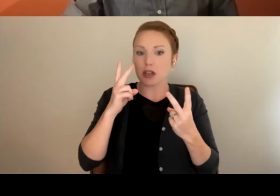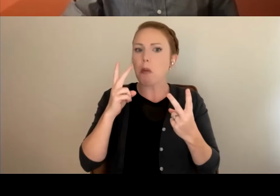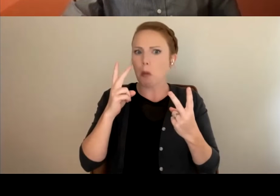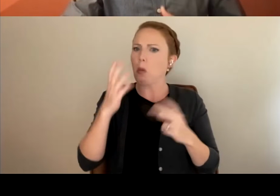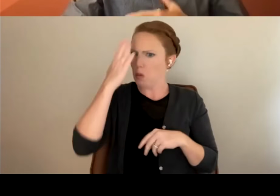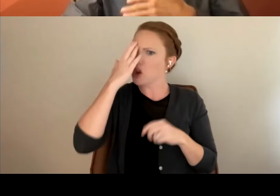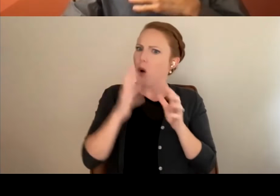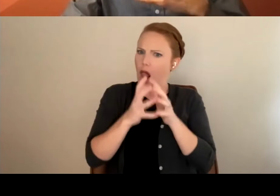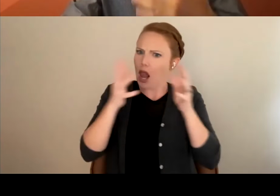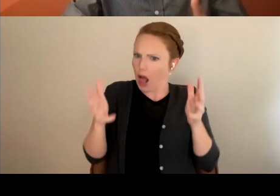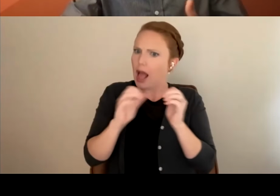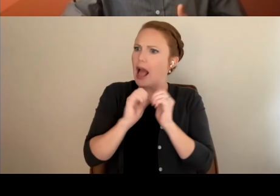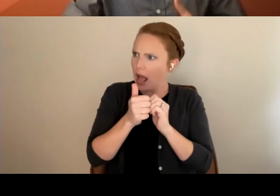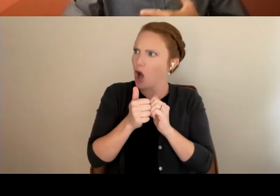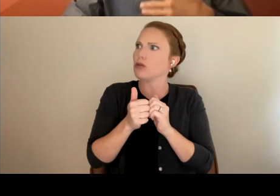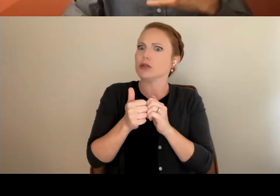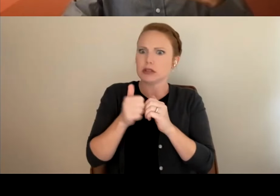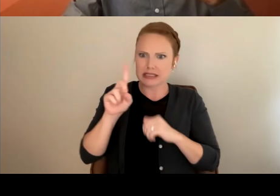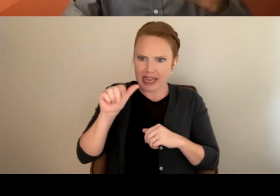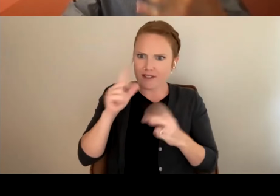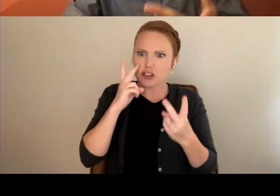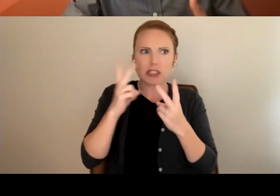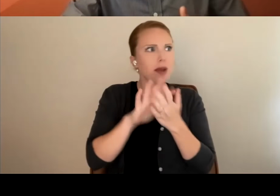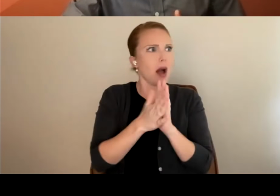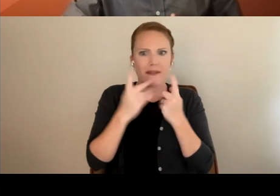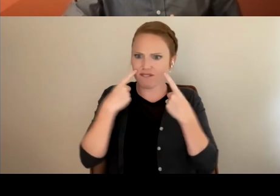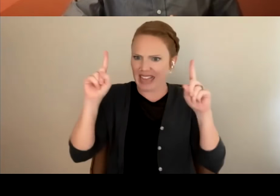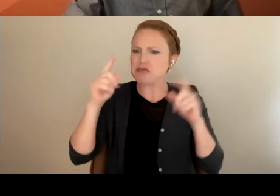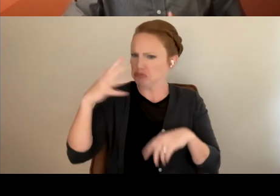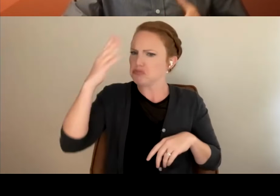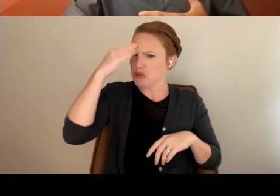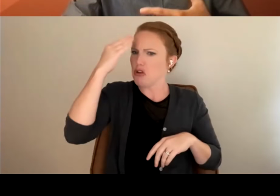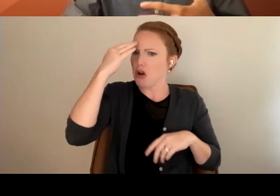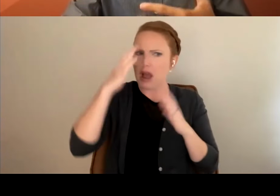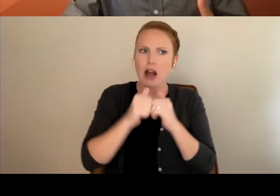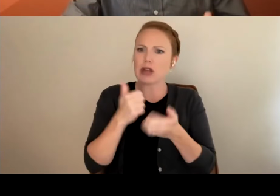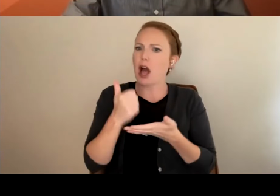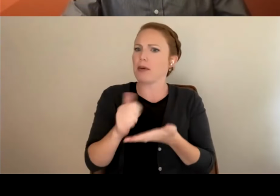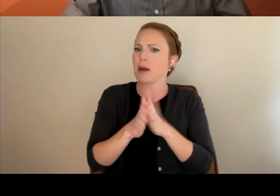data visualization very, very effective, very accessible. The problem is we don't use it